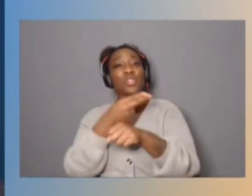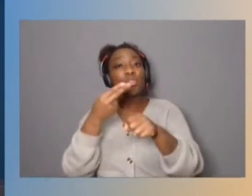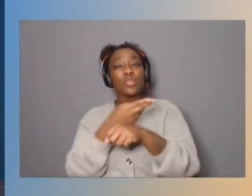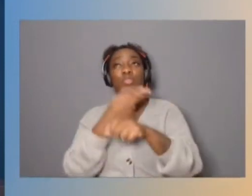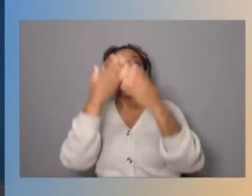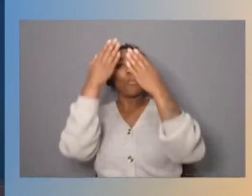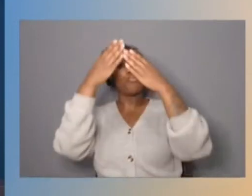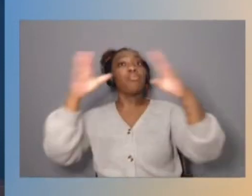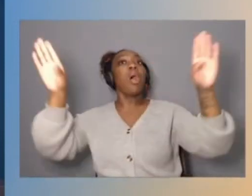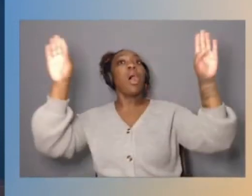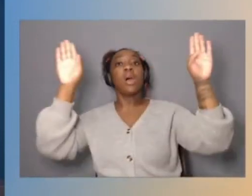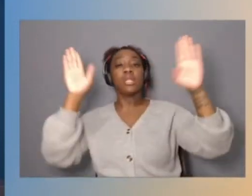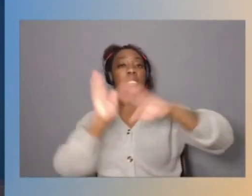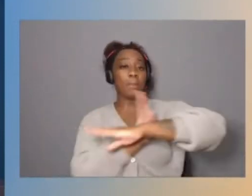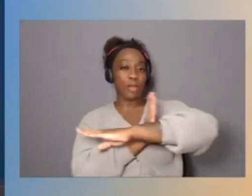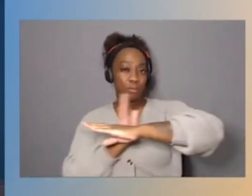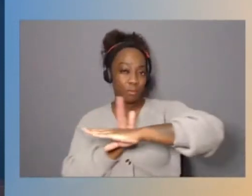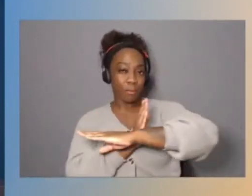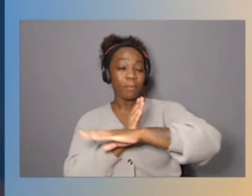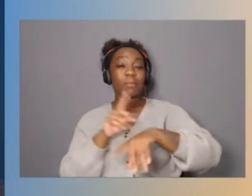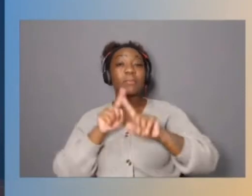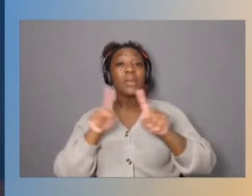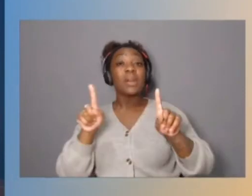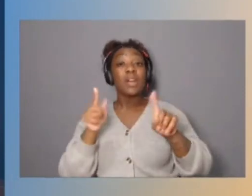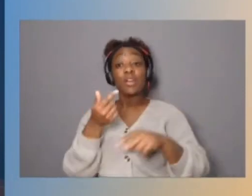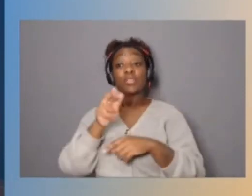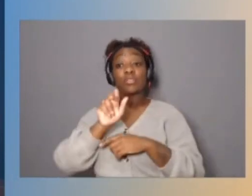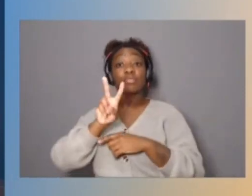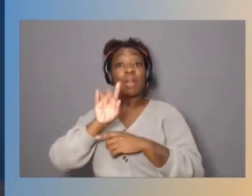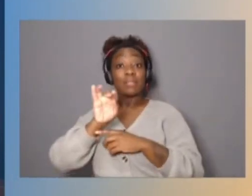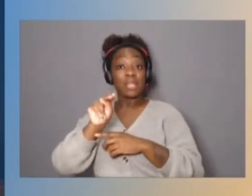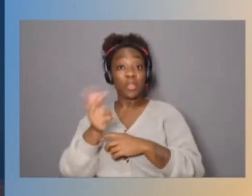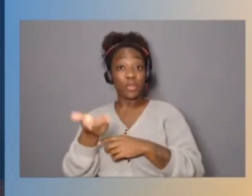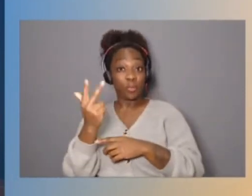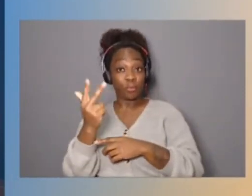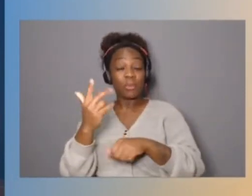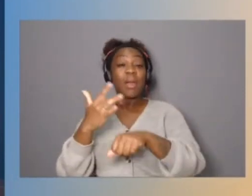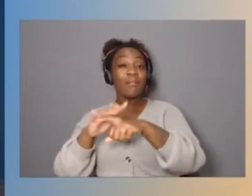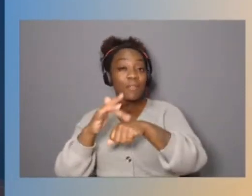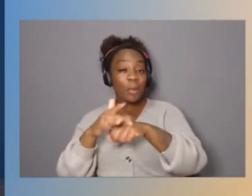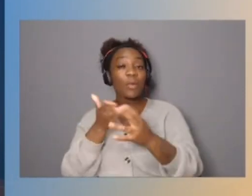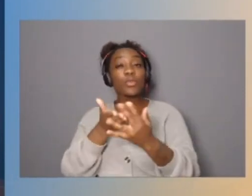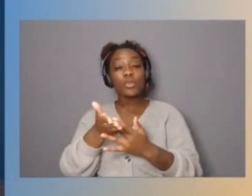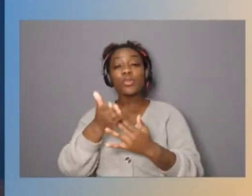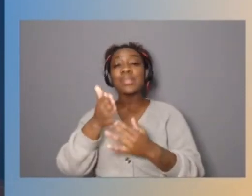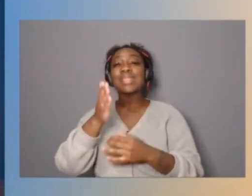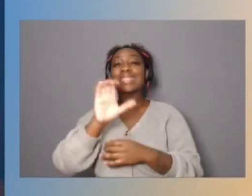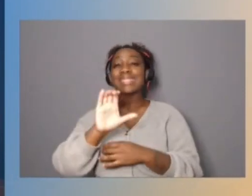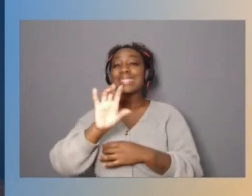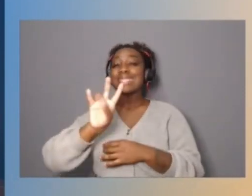Now Graviton3, which is available through our C7g instances. They are suitable for workloads